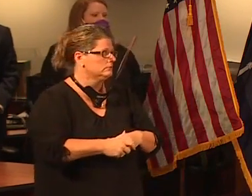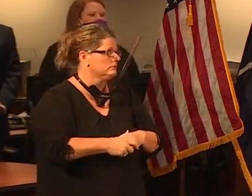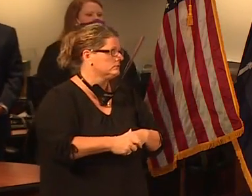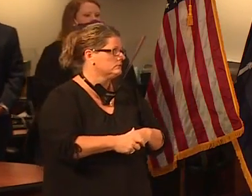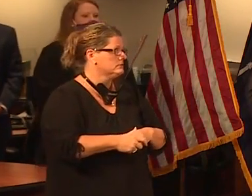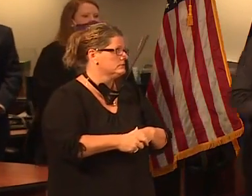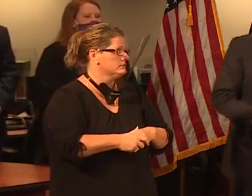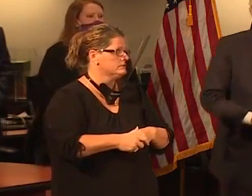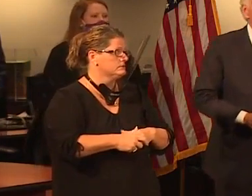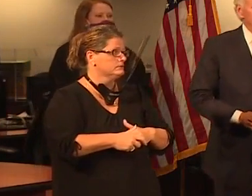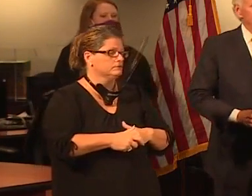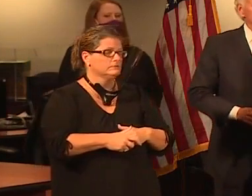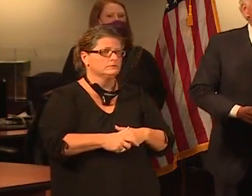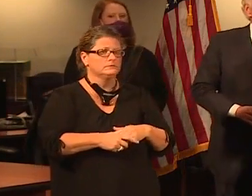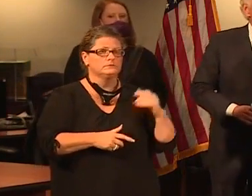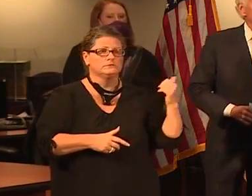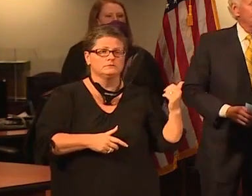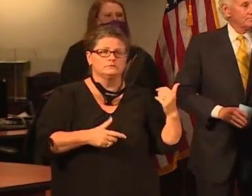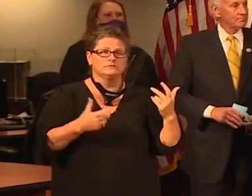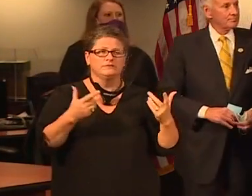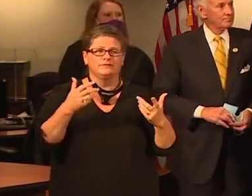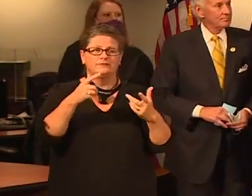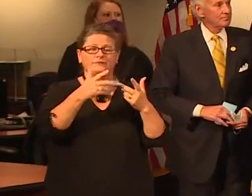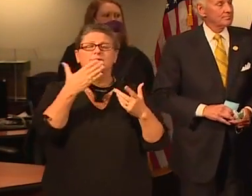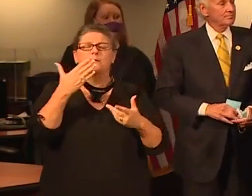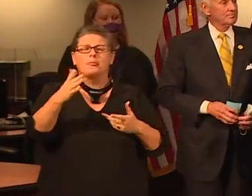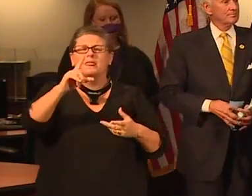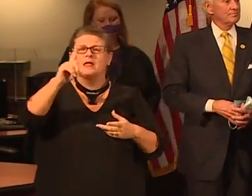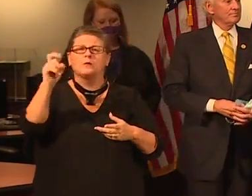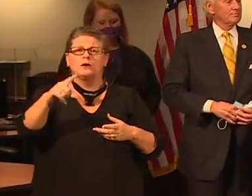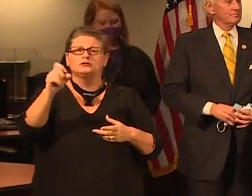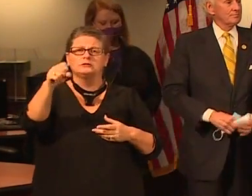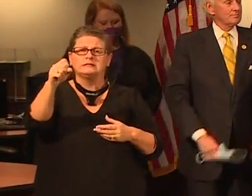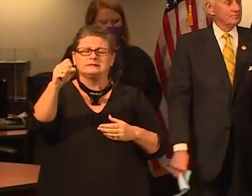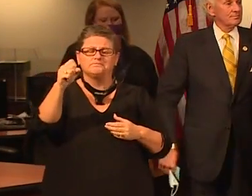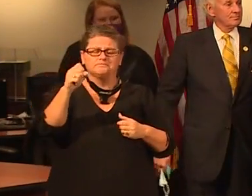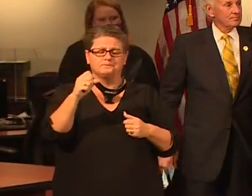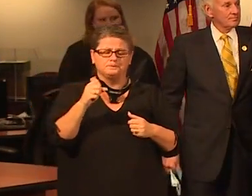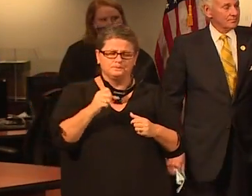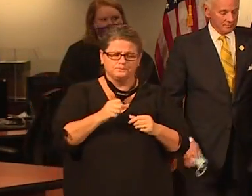THAT IS NOT POSSIBLE AT THE BEGINNING. WOULD YOU LIKE TO SPEAK? YEAH.